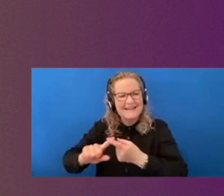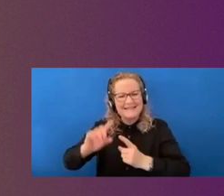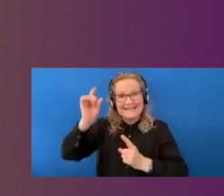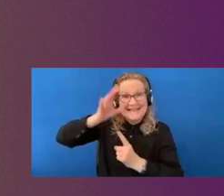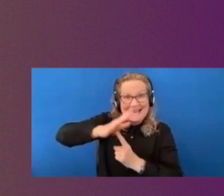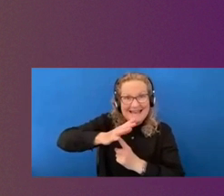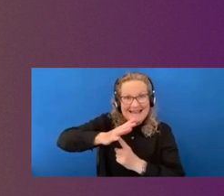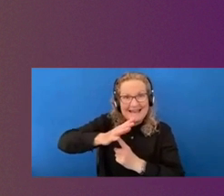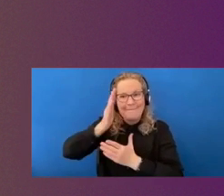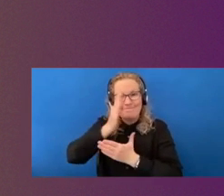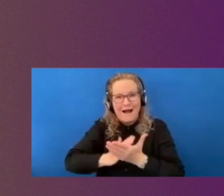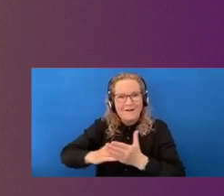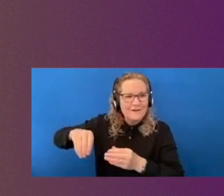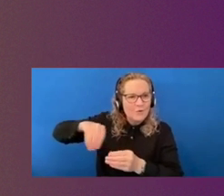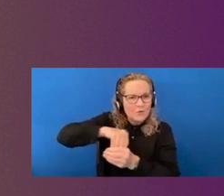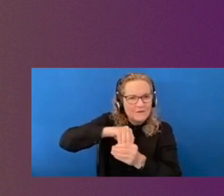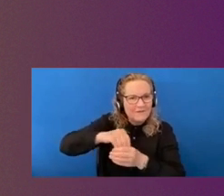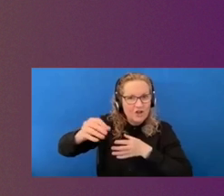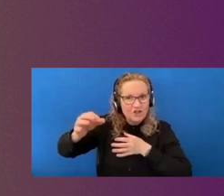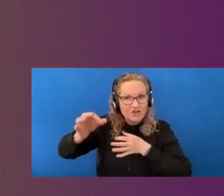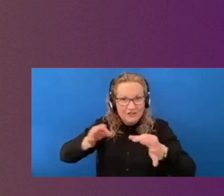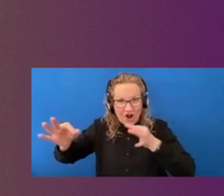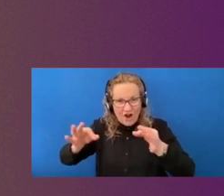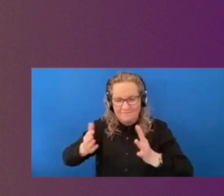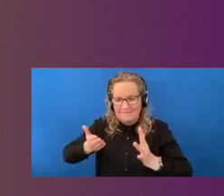bedrock for everything that we do access to success so if you don't want to learn anything